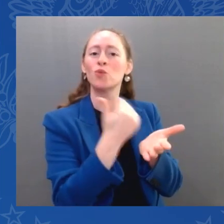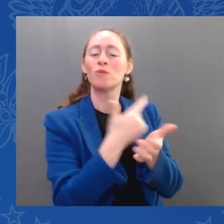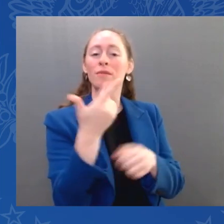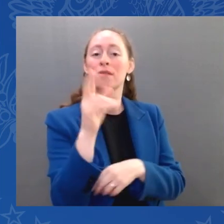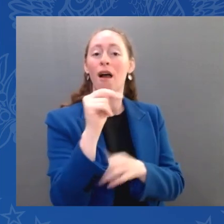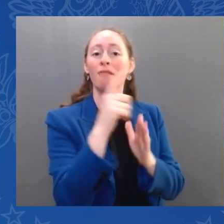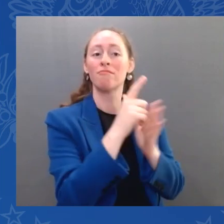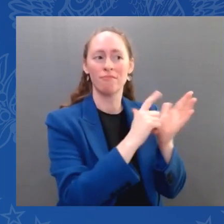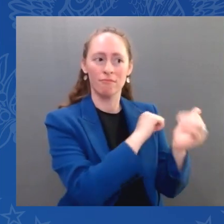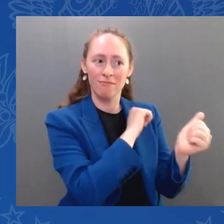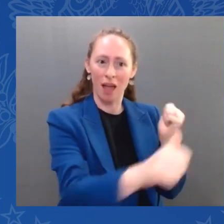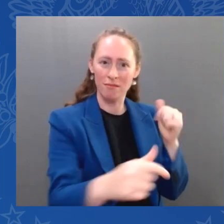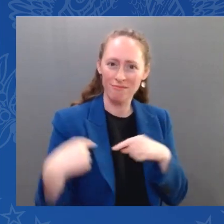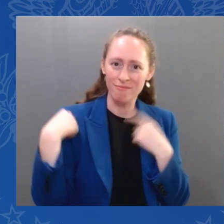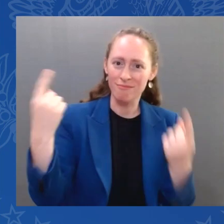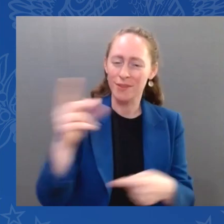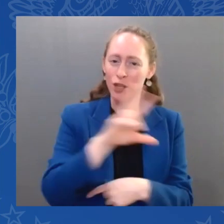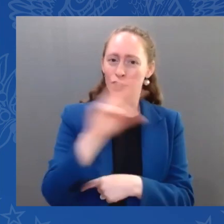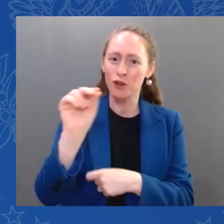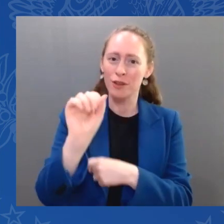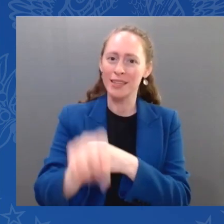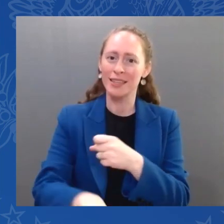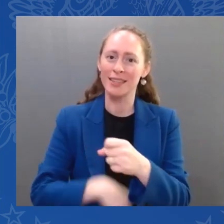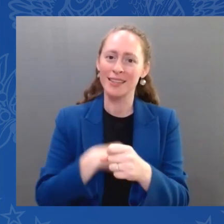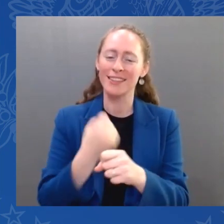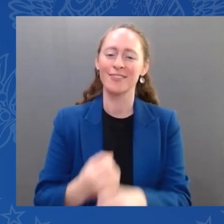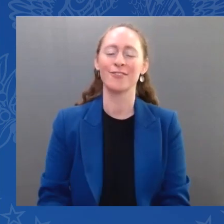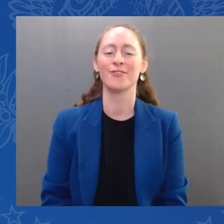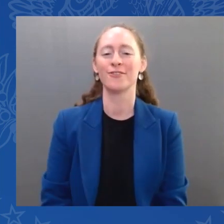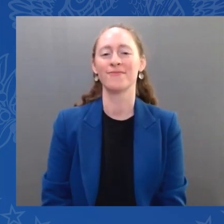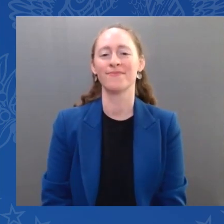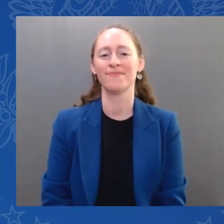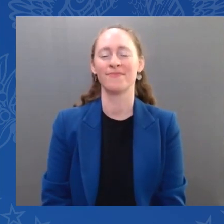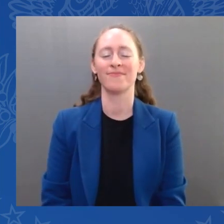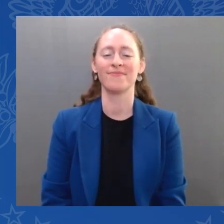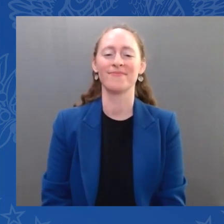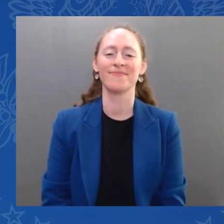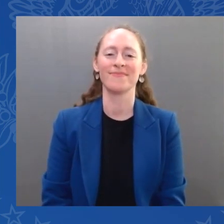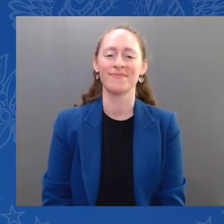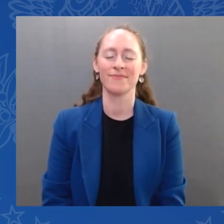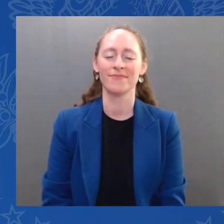It's been 40 days since the massacre and now the makeshift memorial in downtown Grove City,